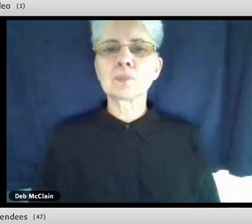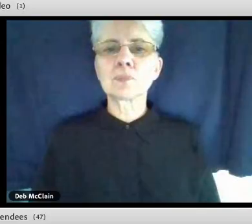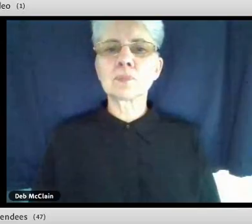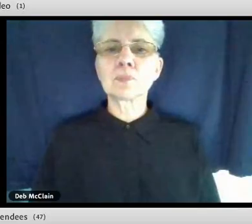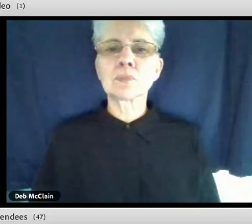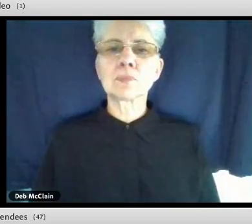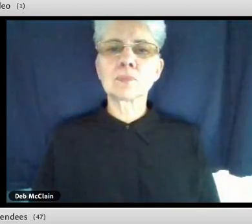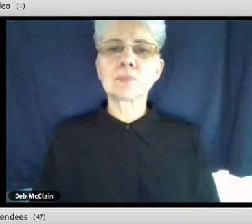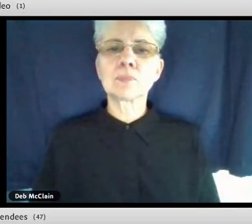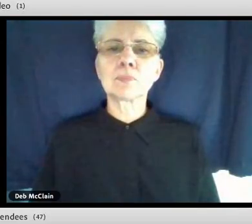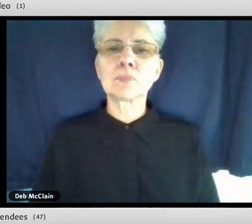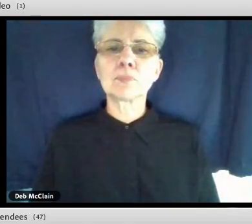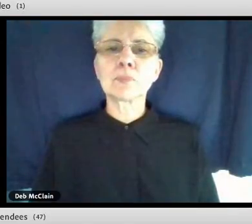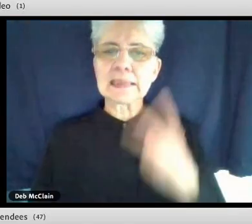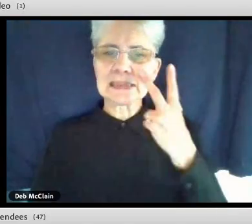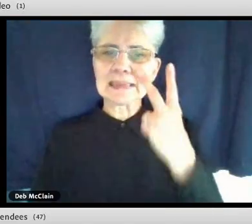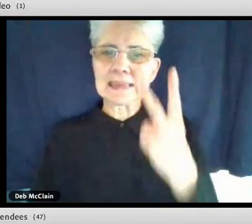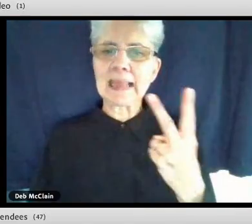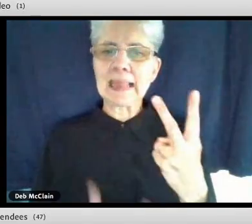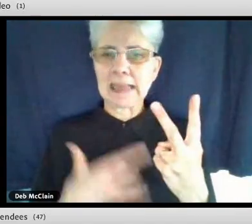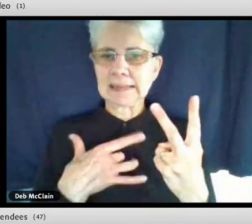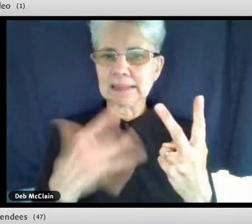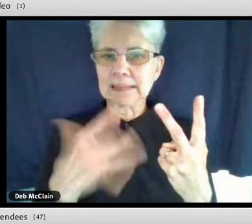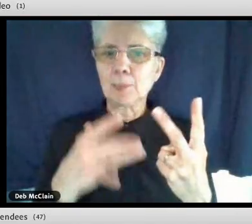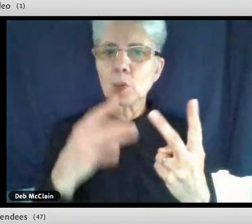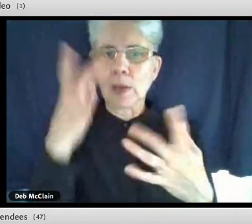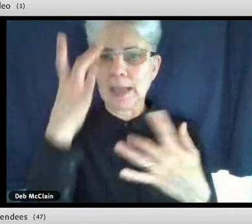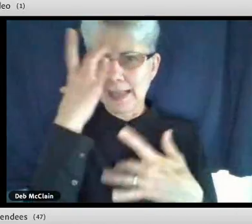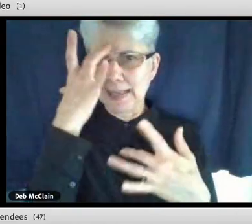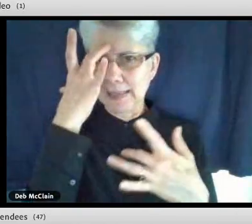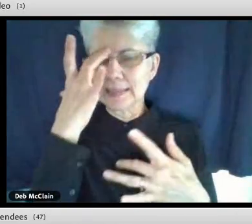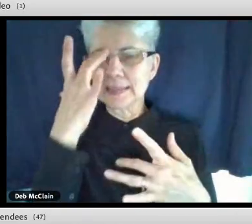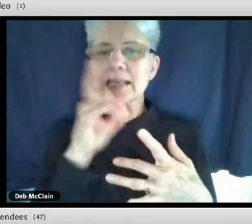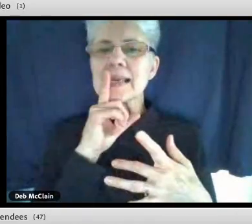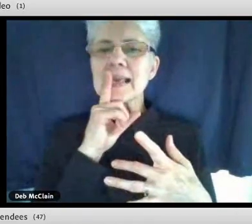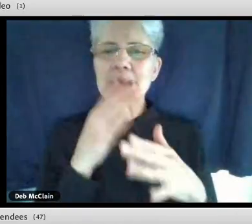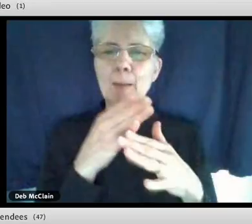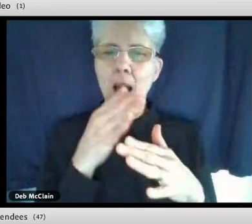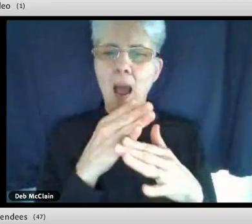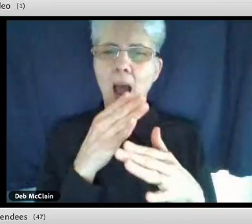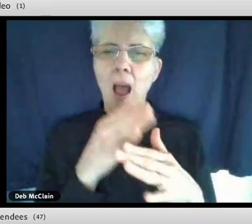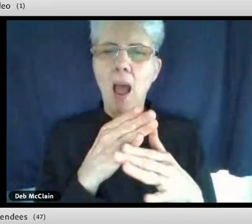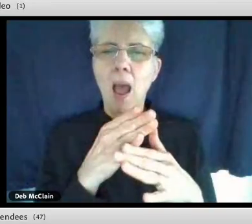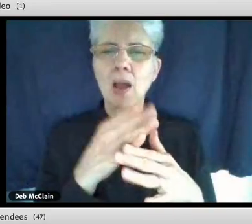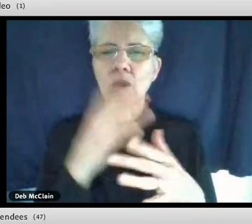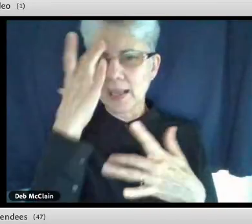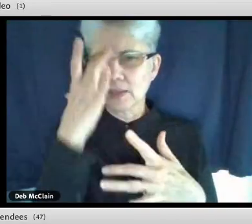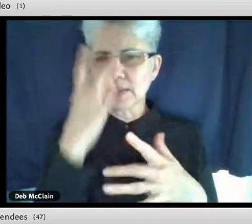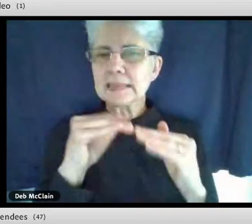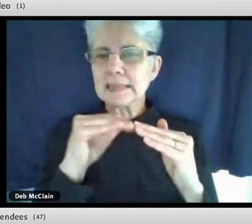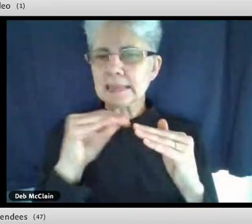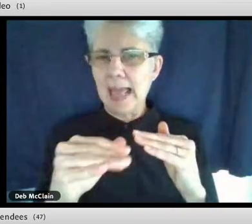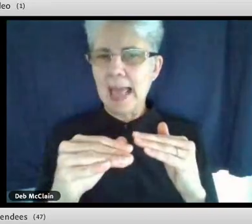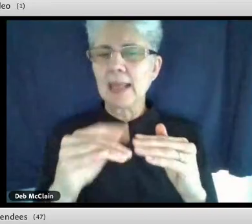and you can see that the atypical illness is moderate. Illness trend is steady.